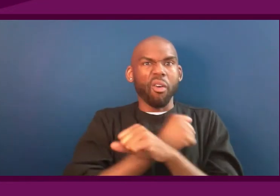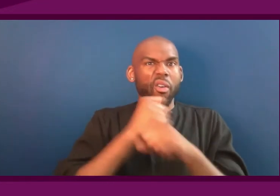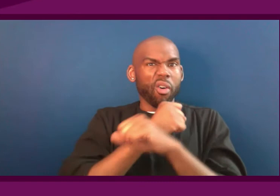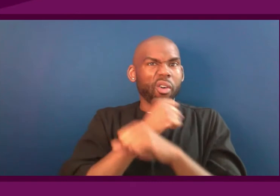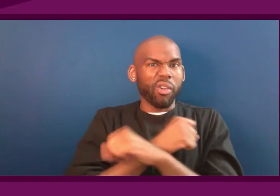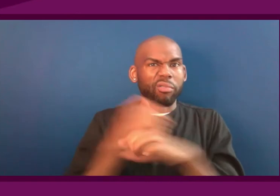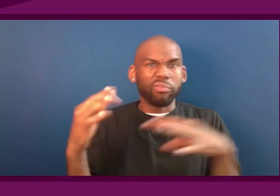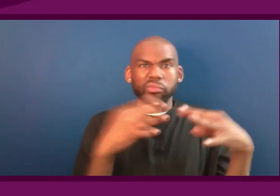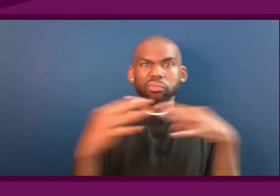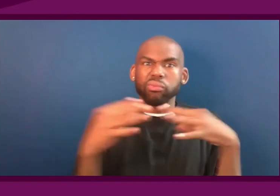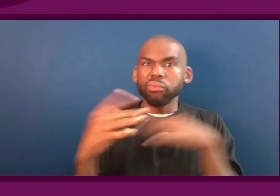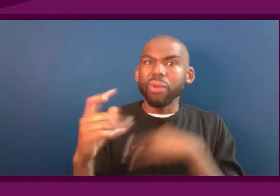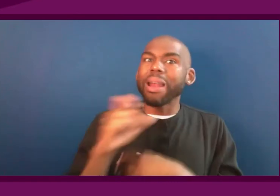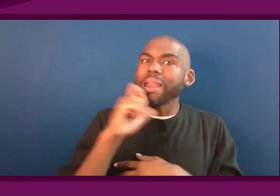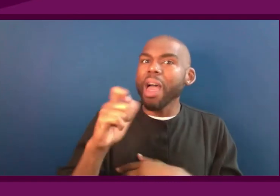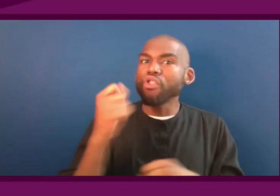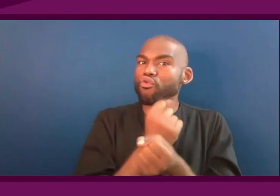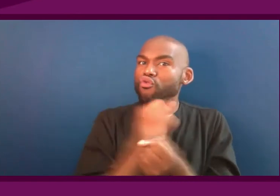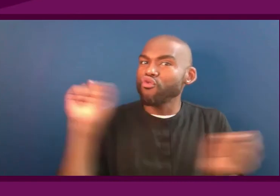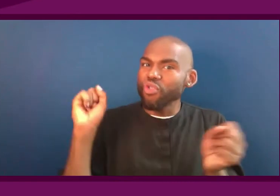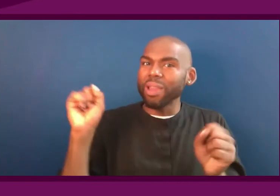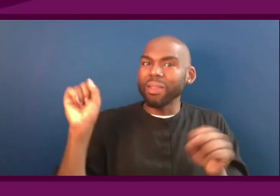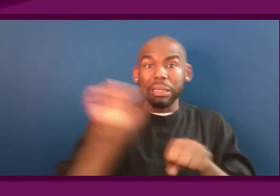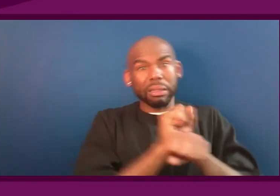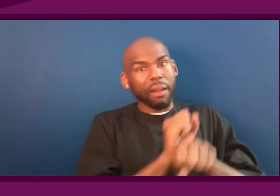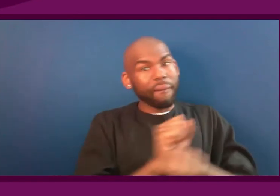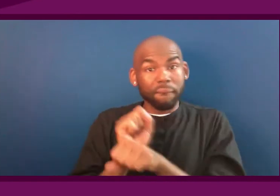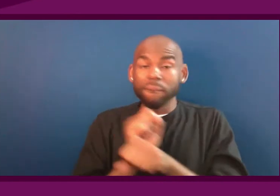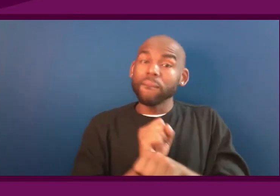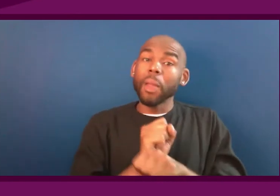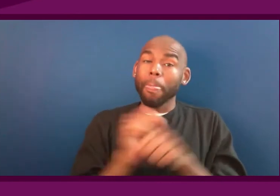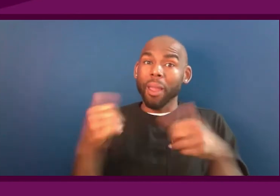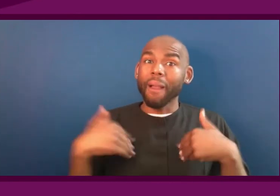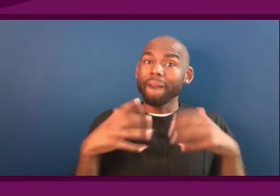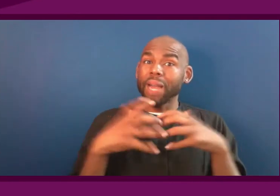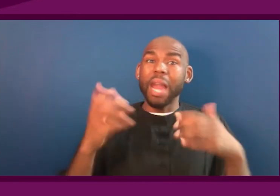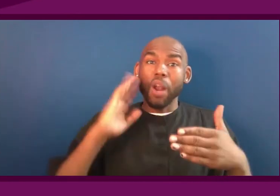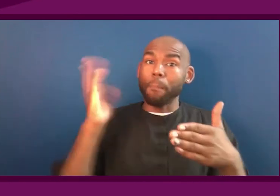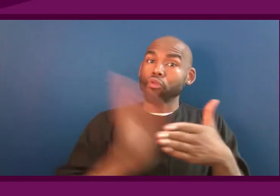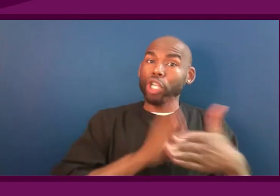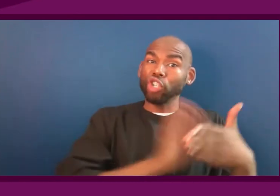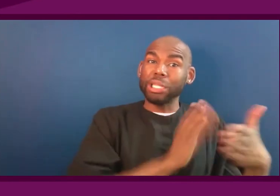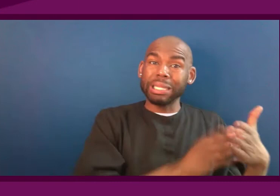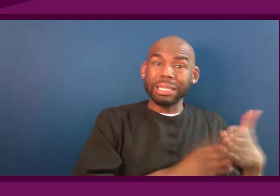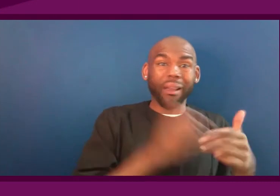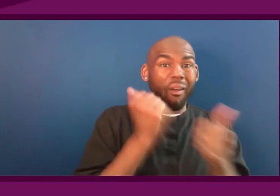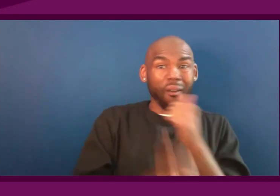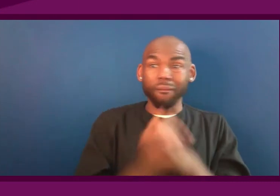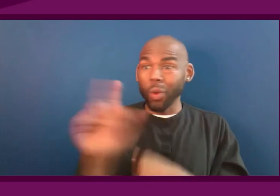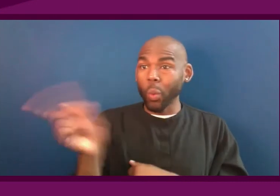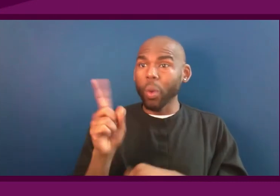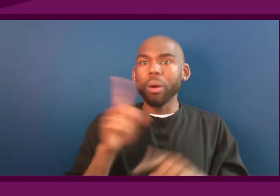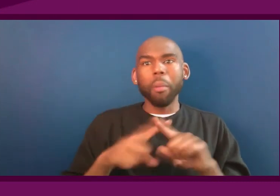with muscular dystrophy and his mother was told to institutionalize him. His mother was told